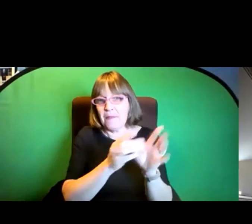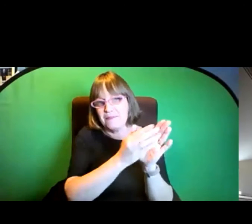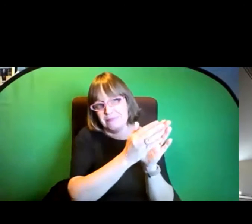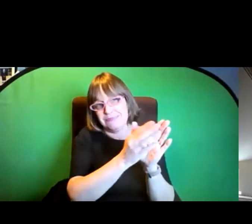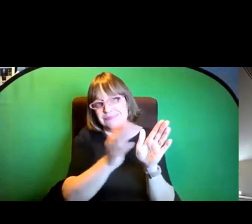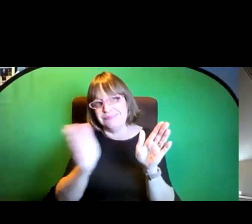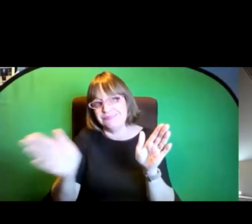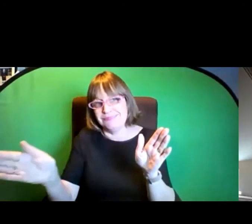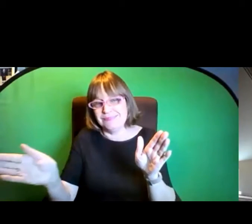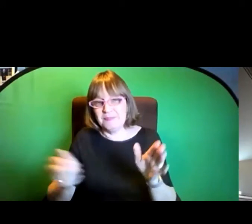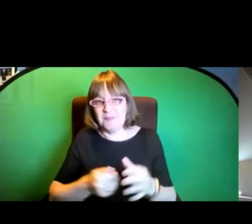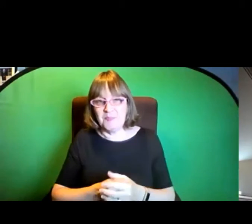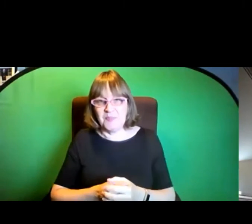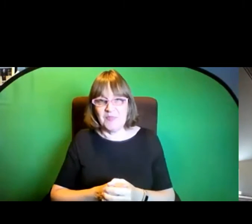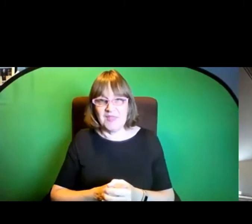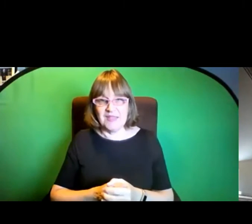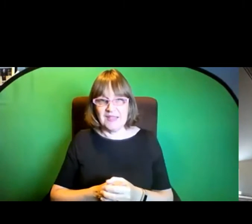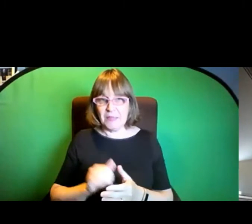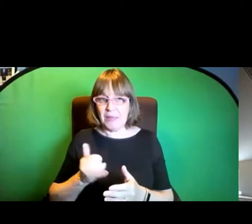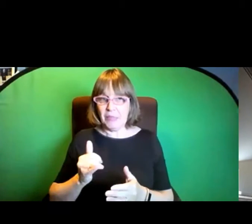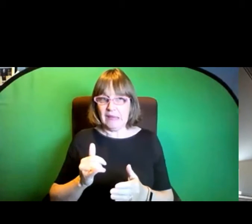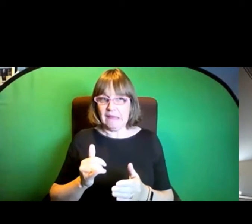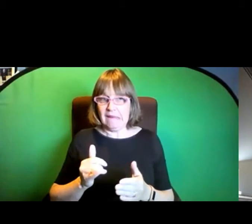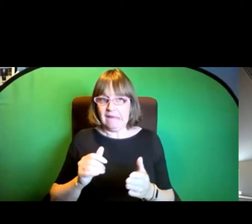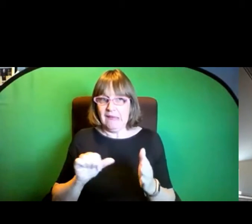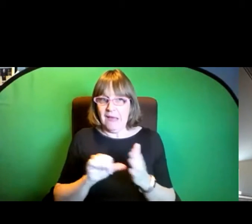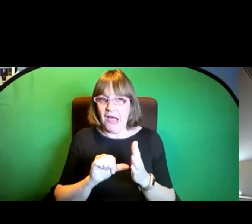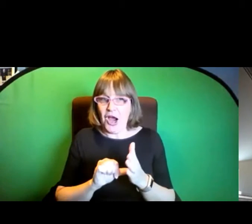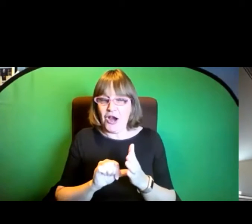i think possibly harder challenges, of really winning the just transition that we need to see